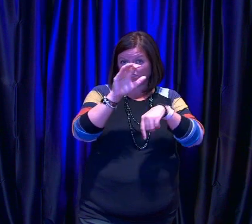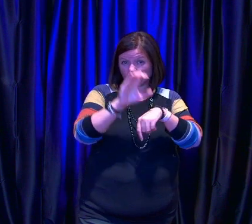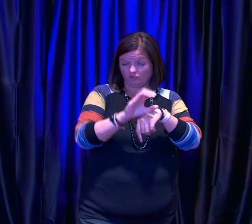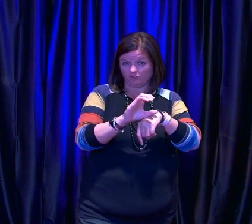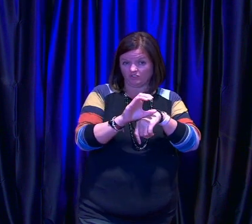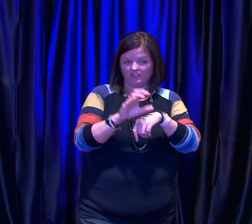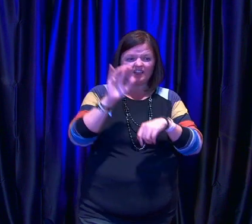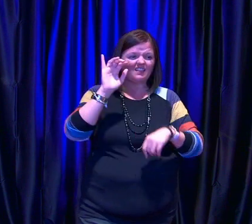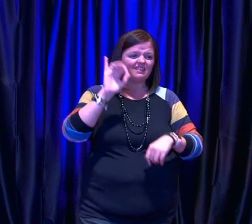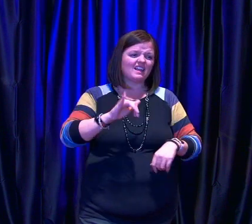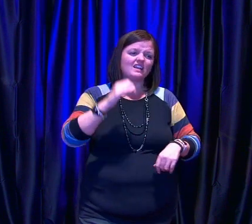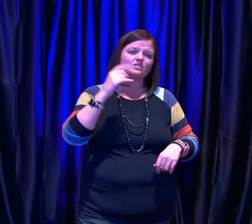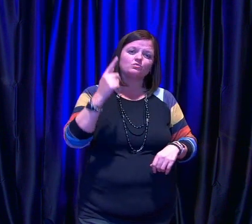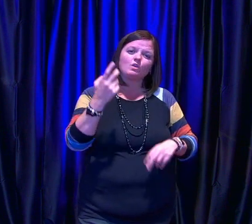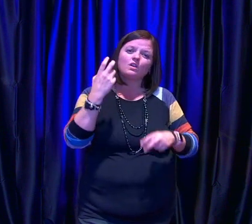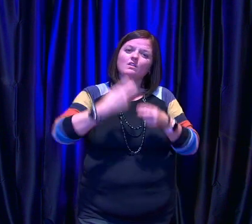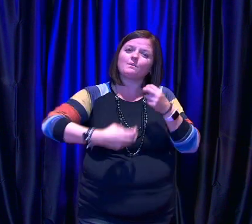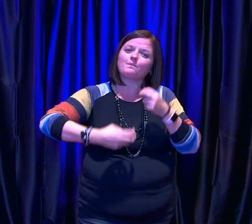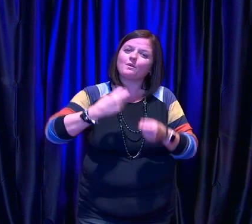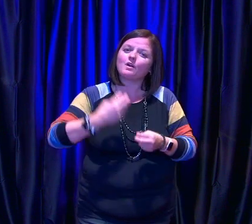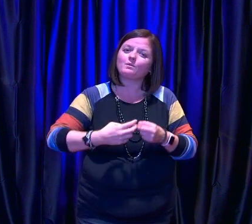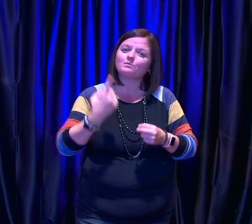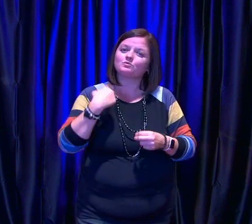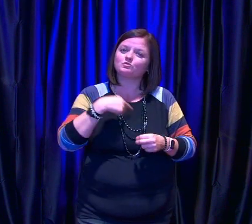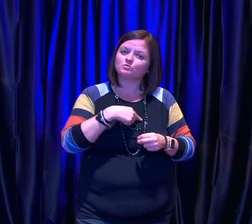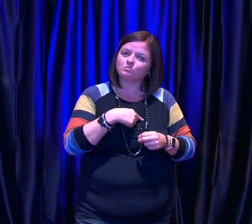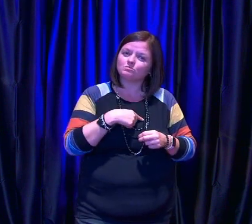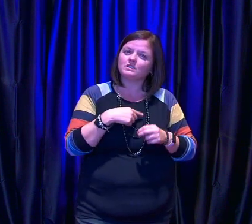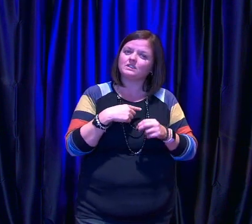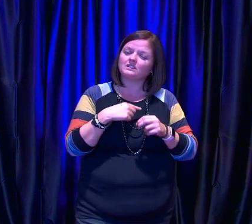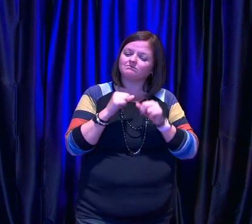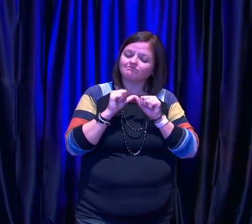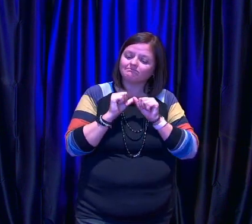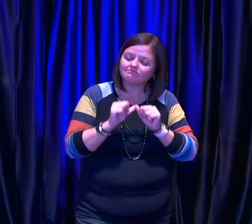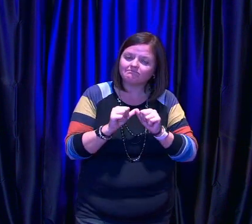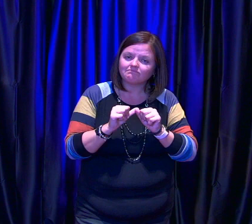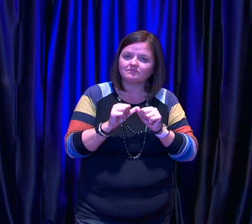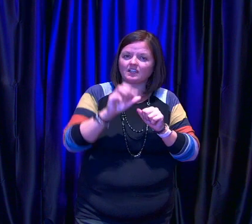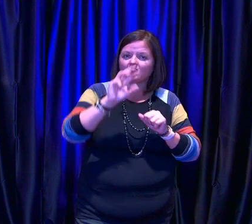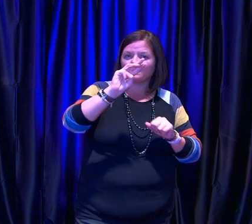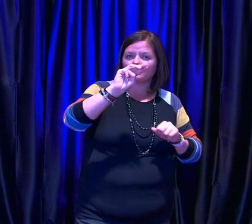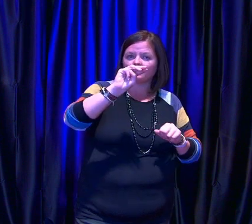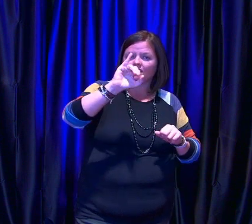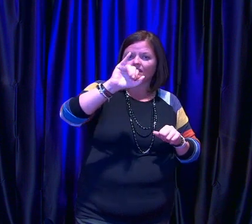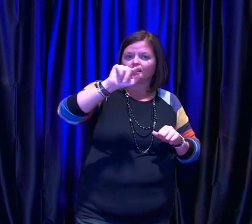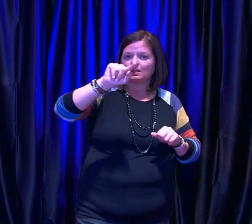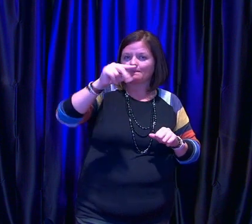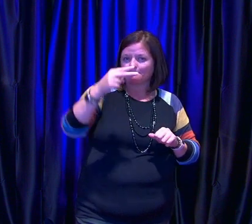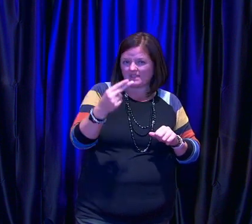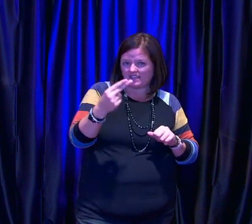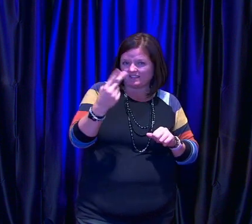that's one of the problems that we have perpetuated one of the myths that we've perpetuated within the church